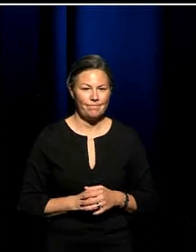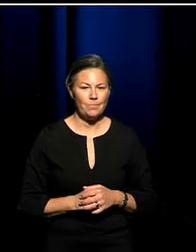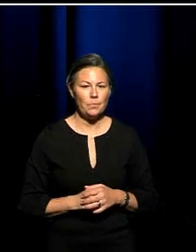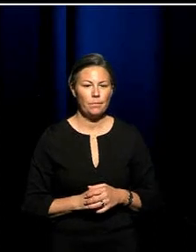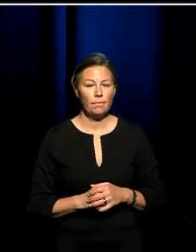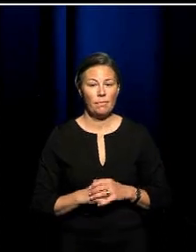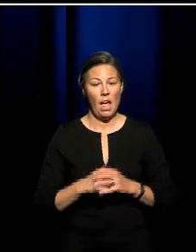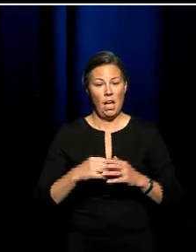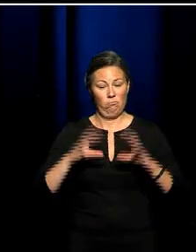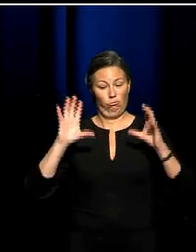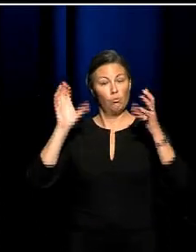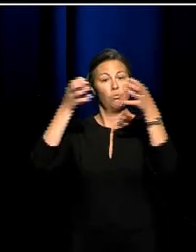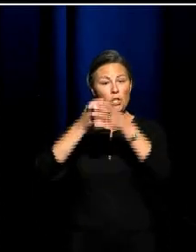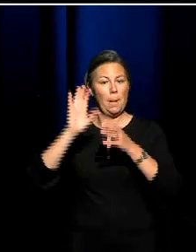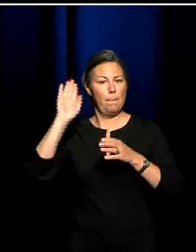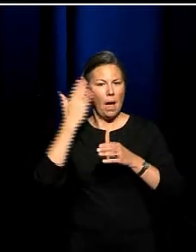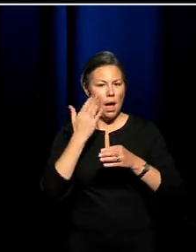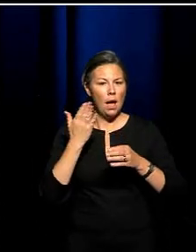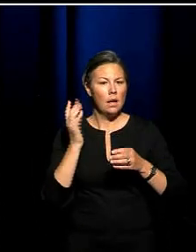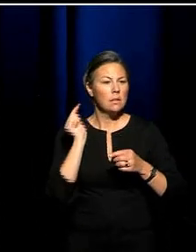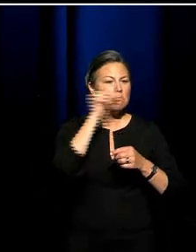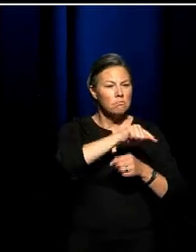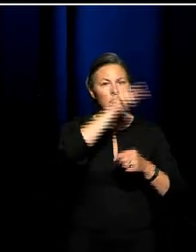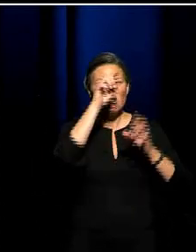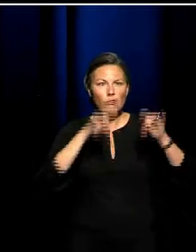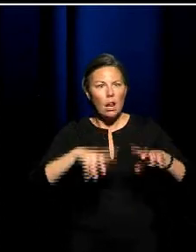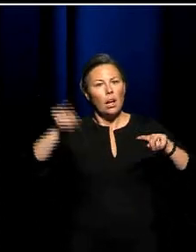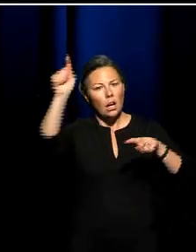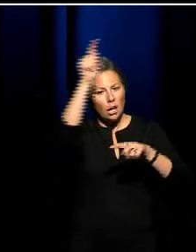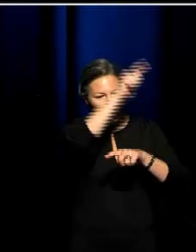workshops in Brisbane, Sydney, Melbourne and Darwin. Reports on those workshops are